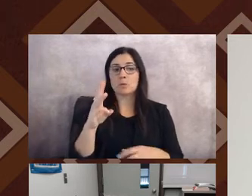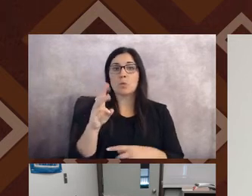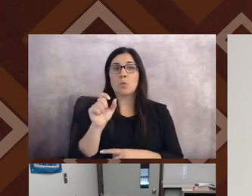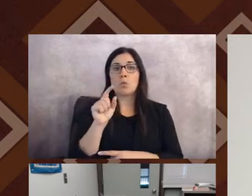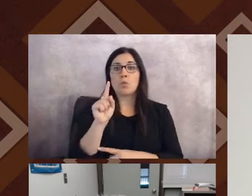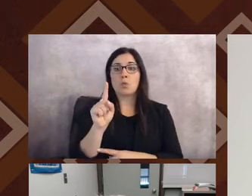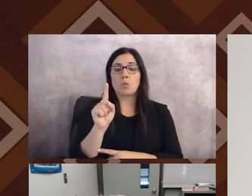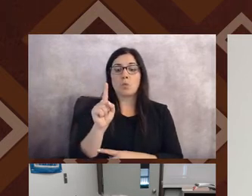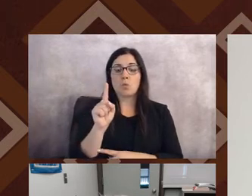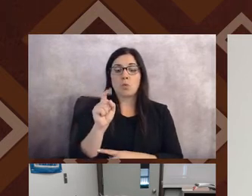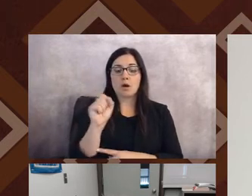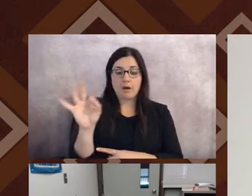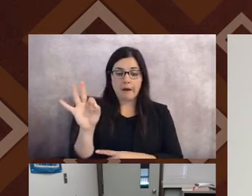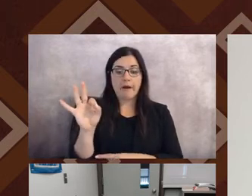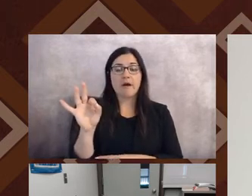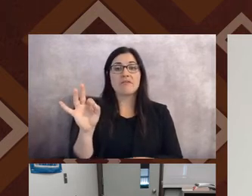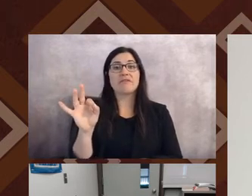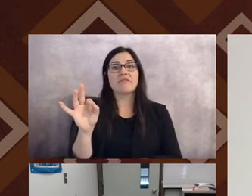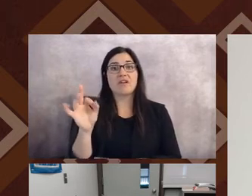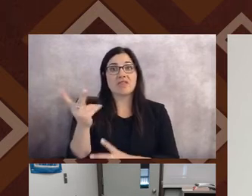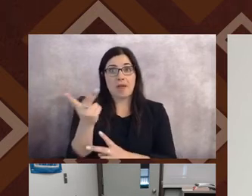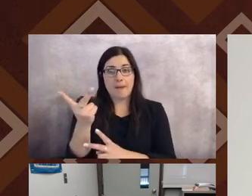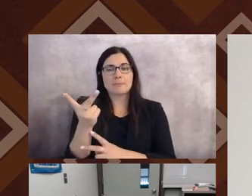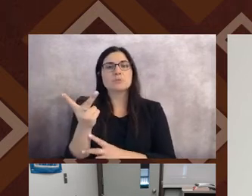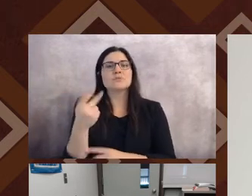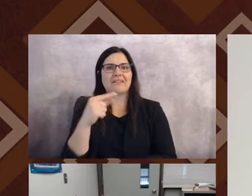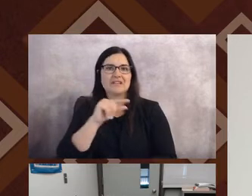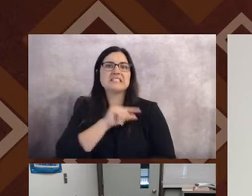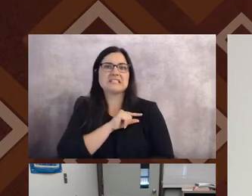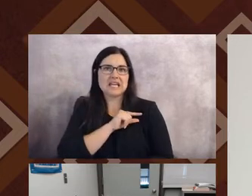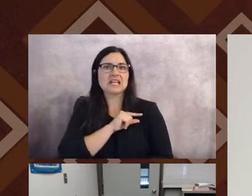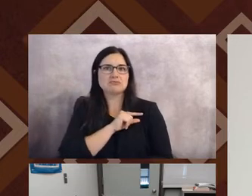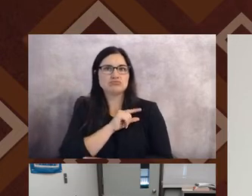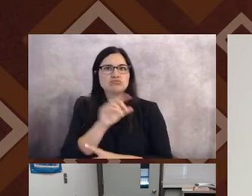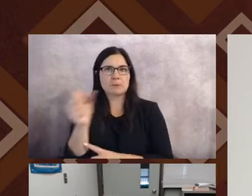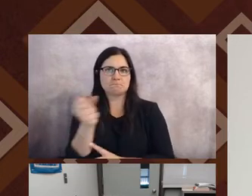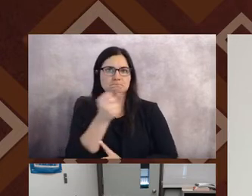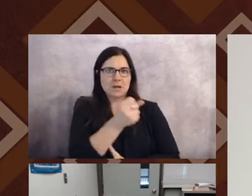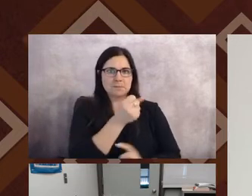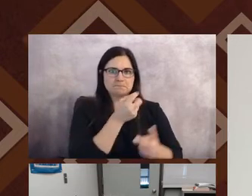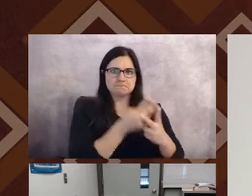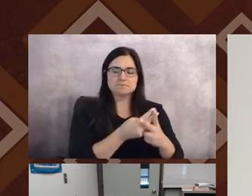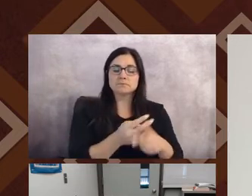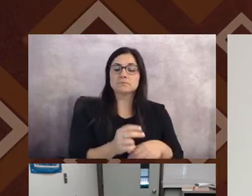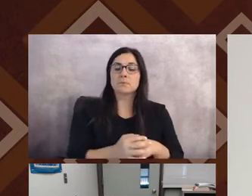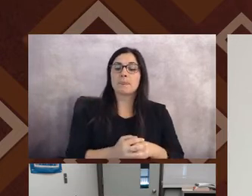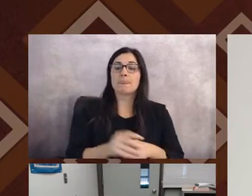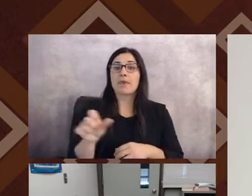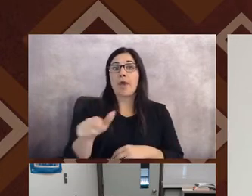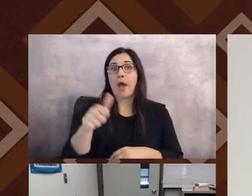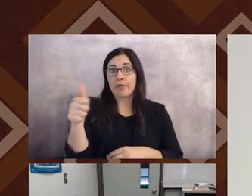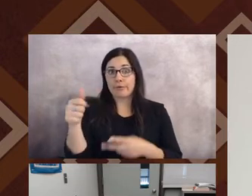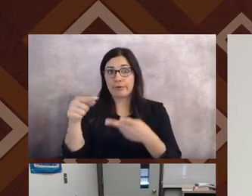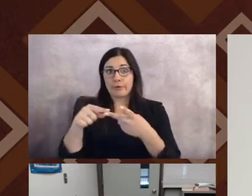one of the perpetrators was convicted and the other the other perpetrator, the one who was driving the car